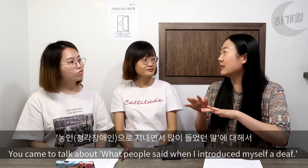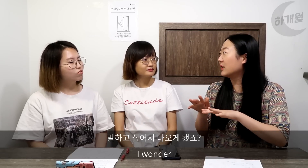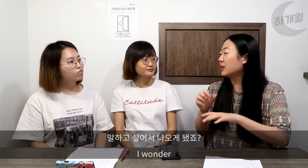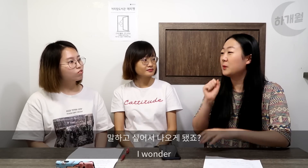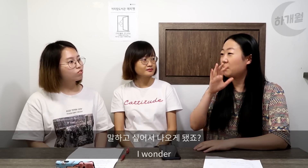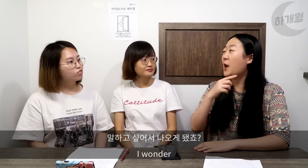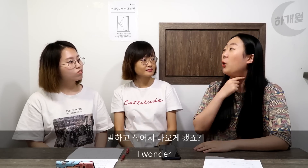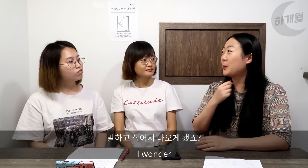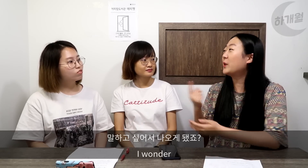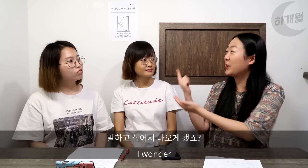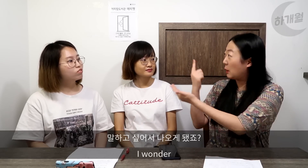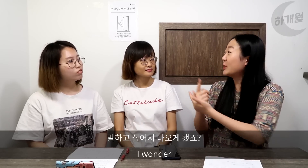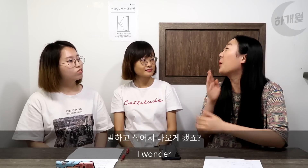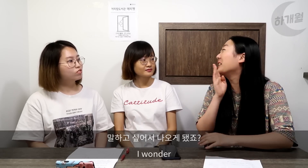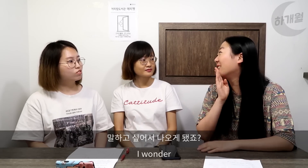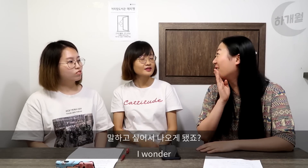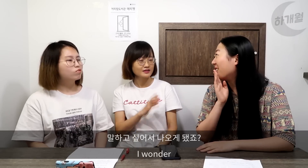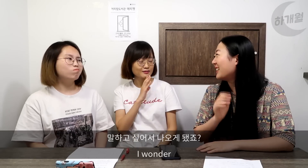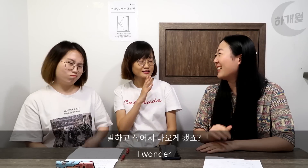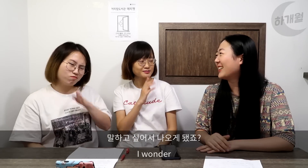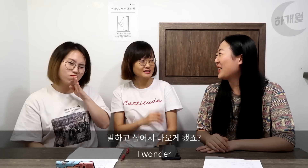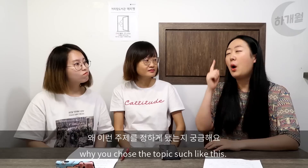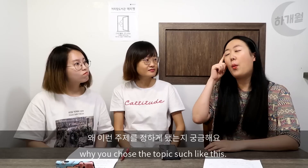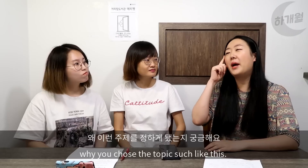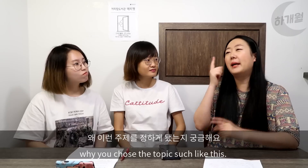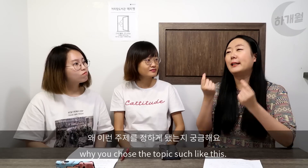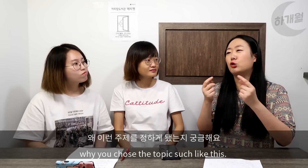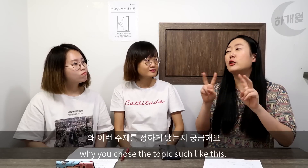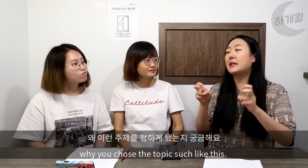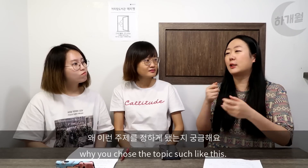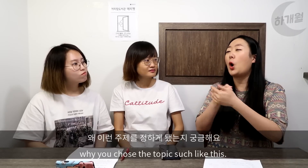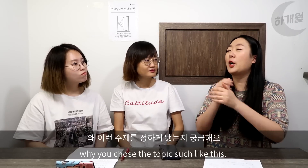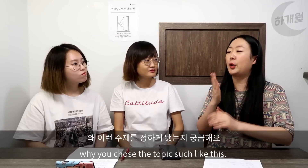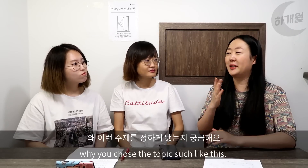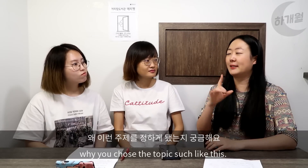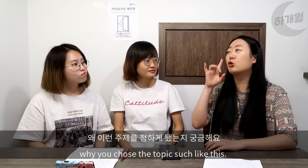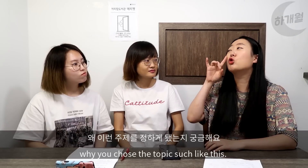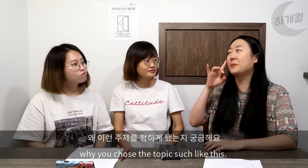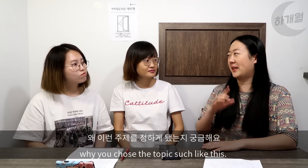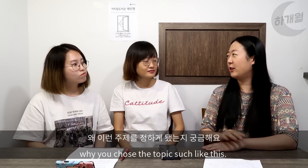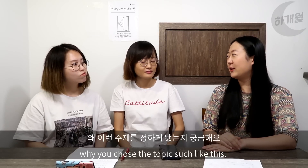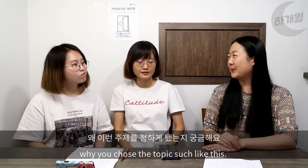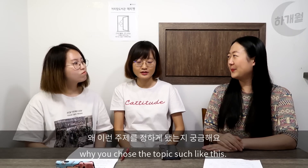I wonder why you chose the topic such like this.